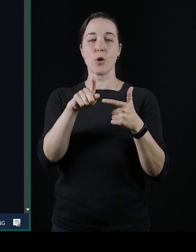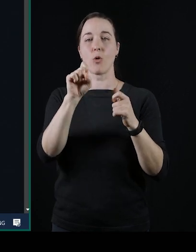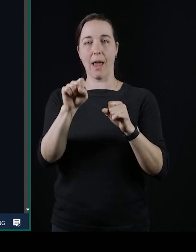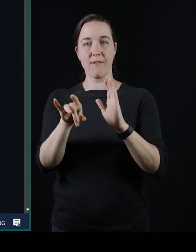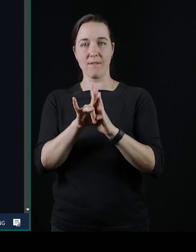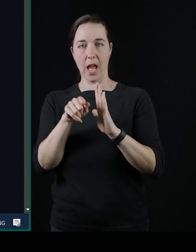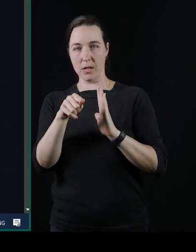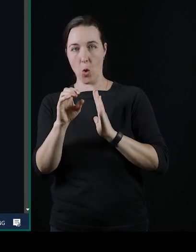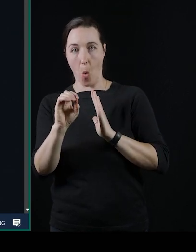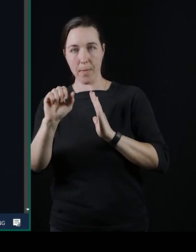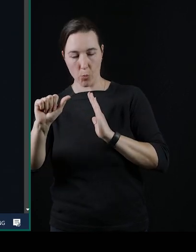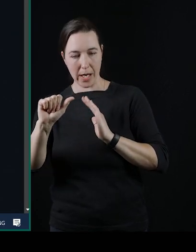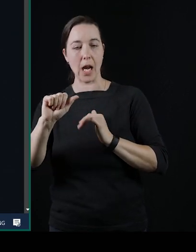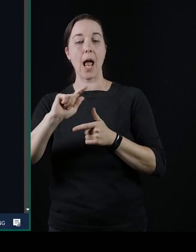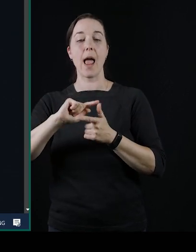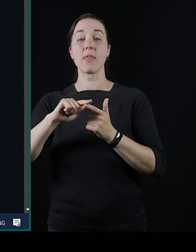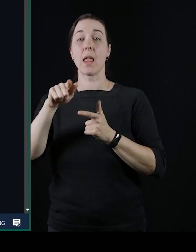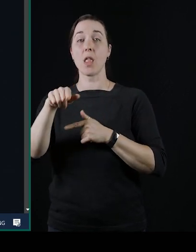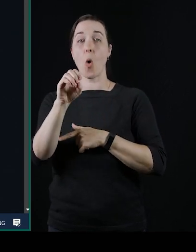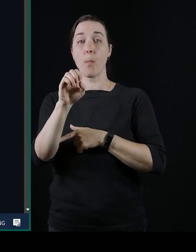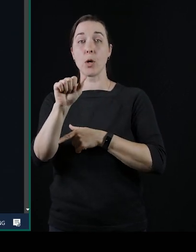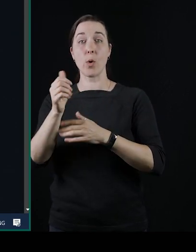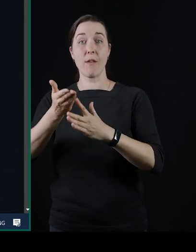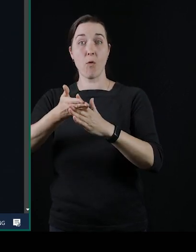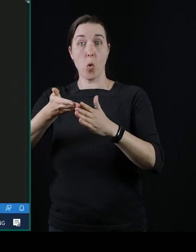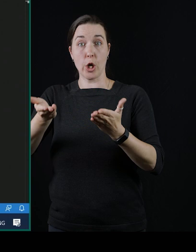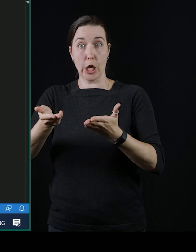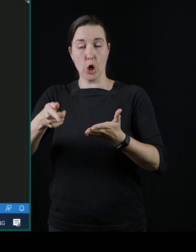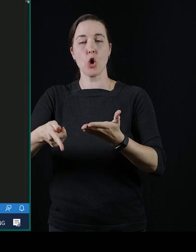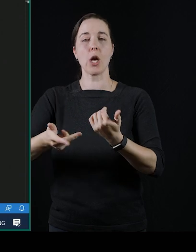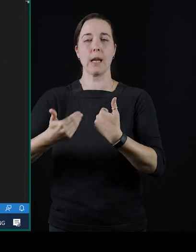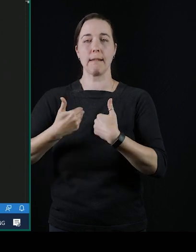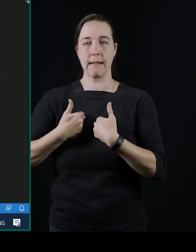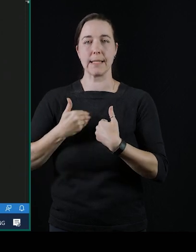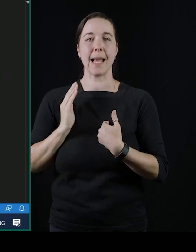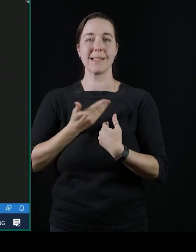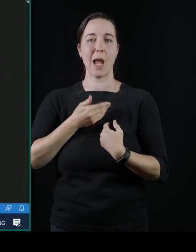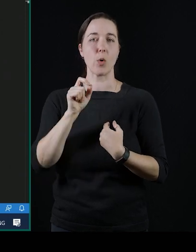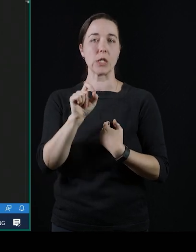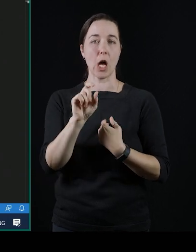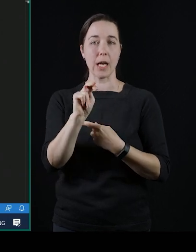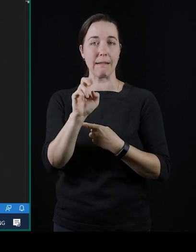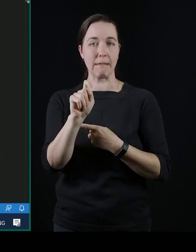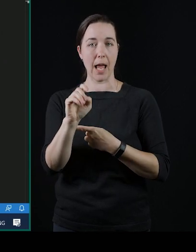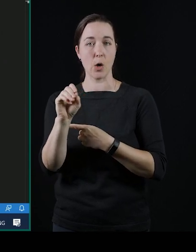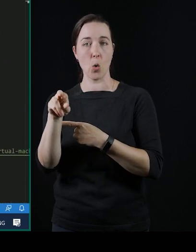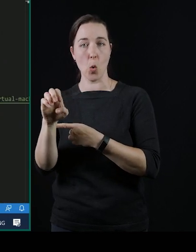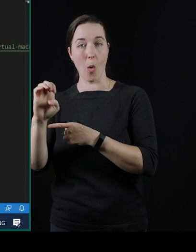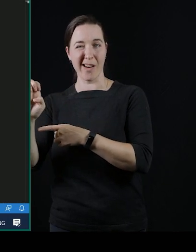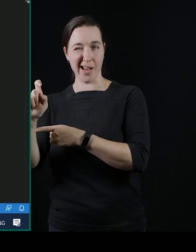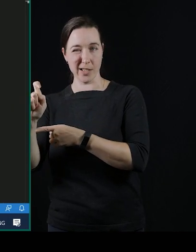There, you can find the OpenArena and the OpenArena folder here contains our .net core executable